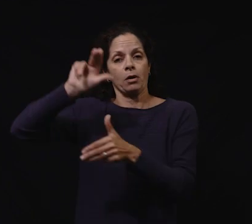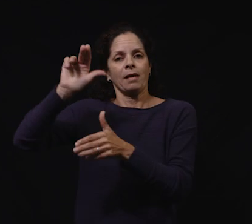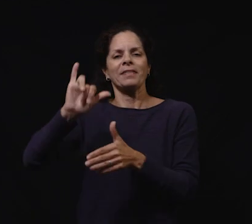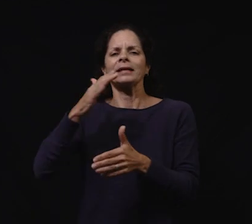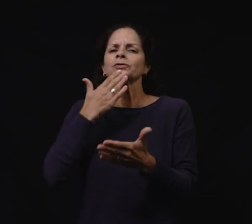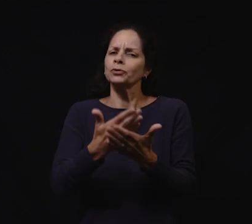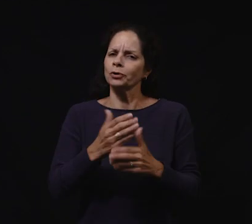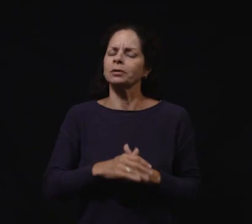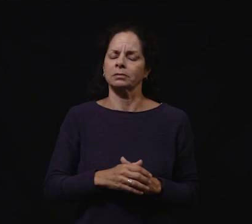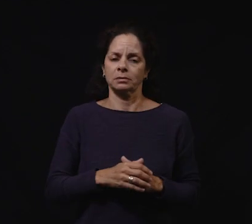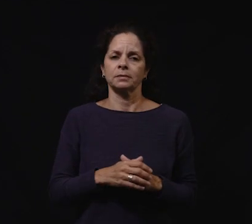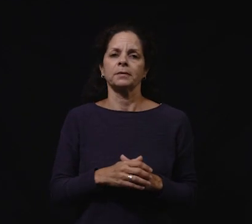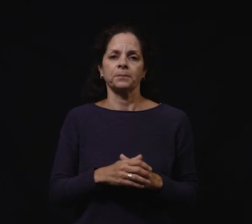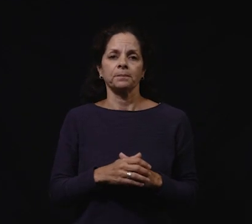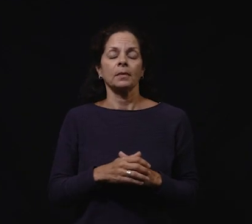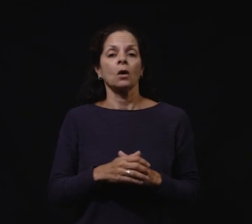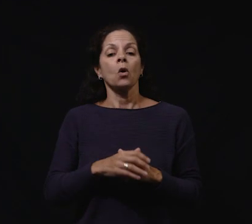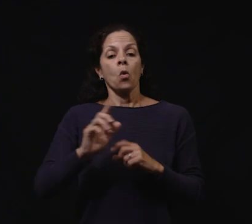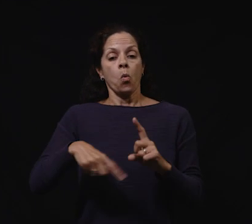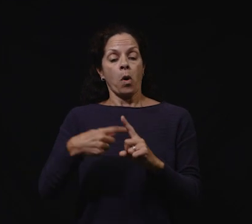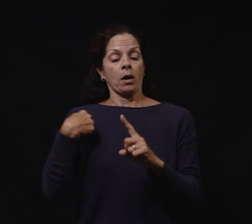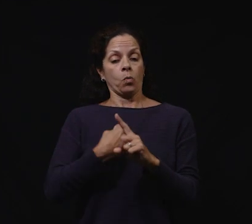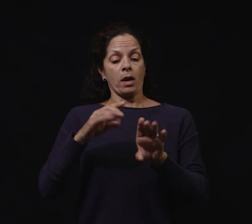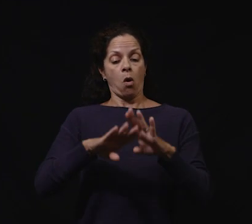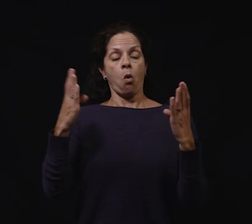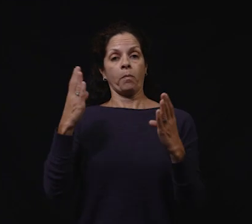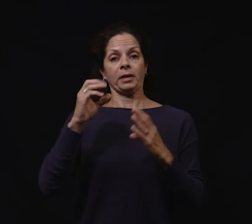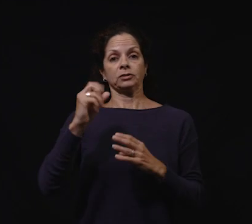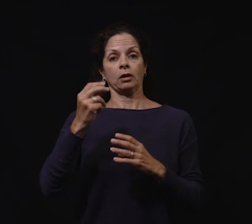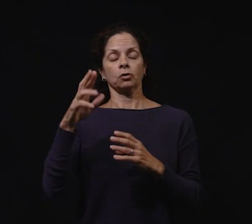I always tell people when we open the shelter, we want to have more than enough